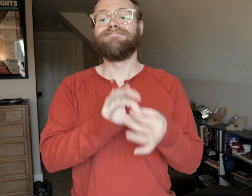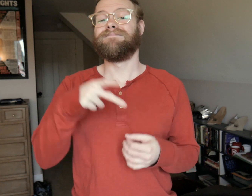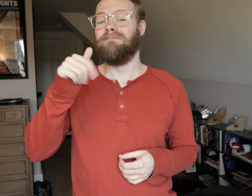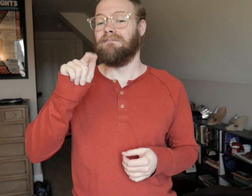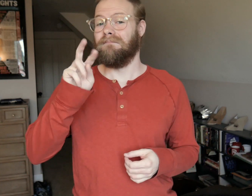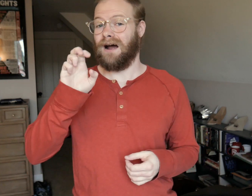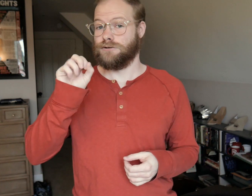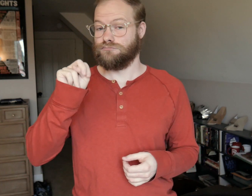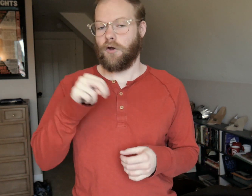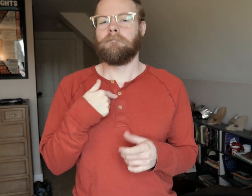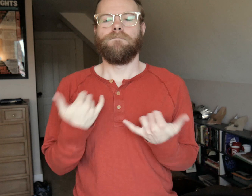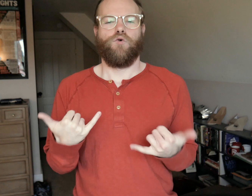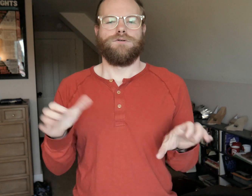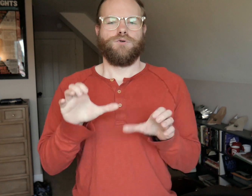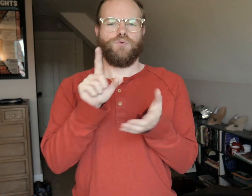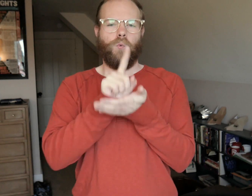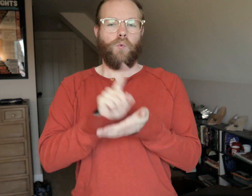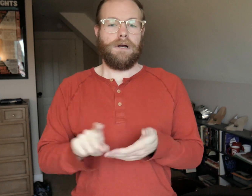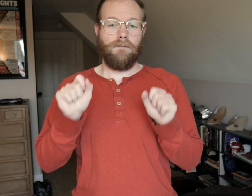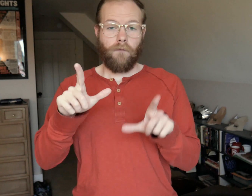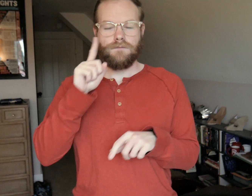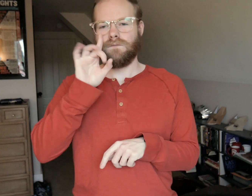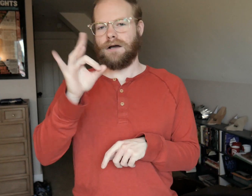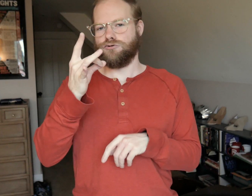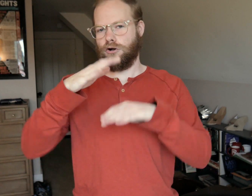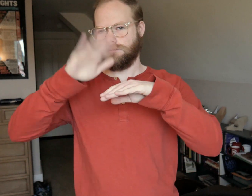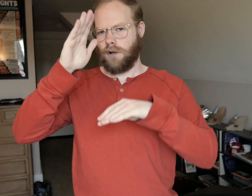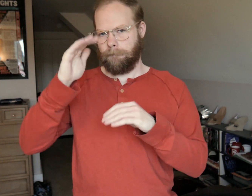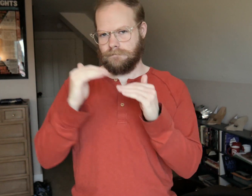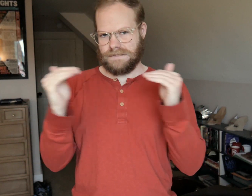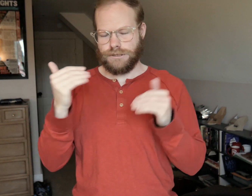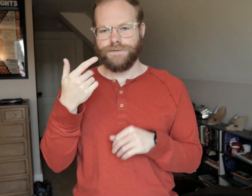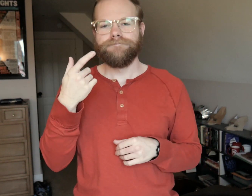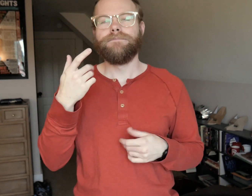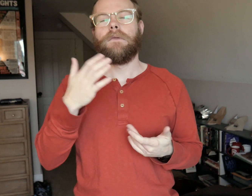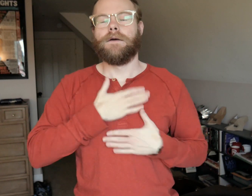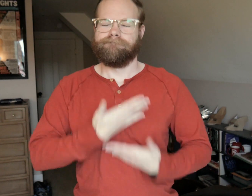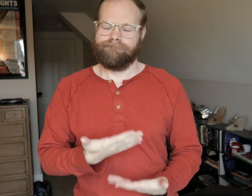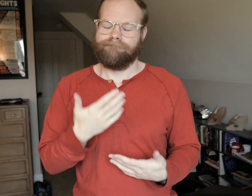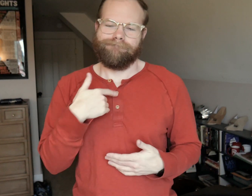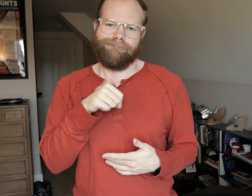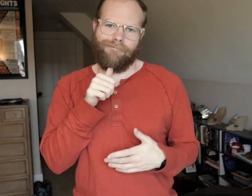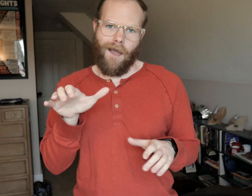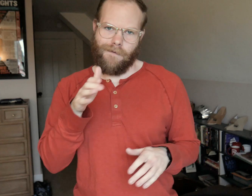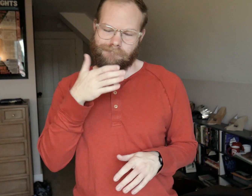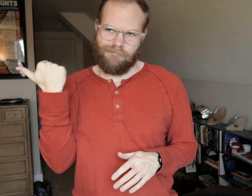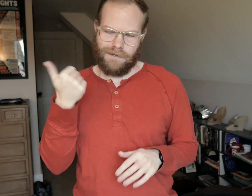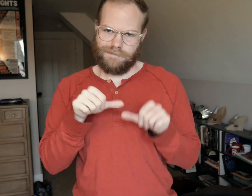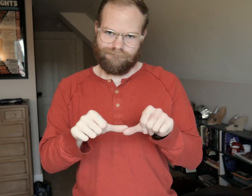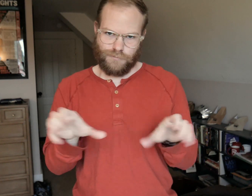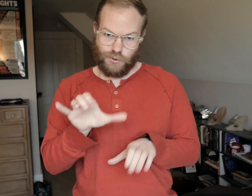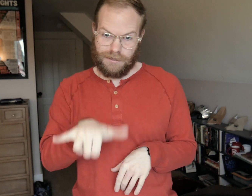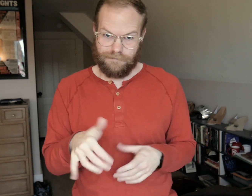Regarding Patreon, I currently do weekly vlogs for the $8 and up tier, but I admittedly haven’t been the best at doing those.